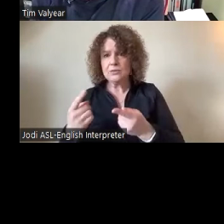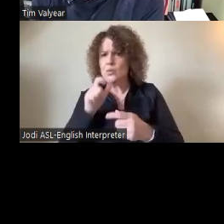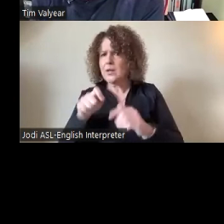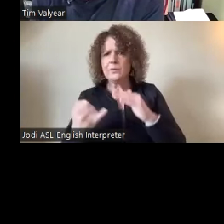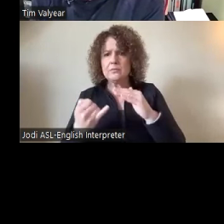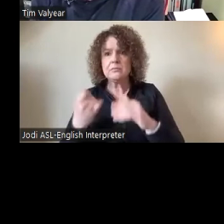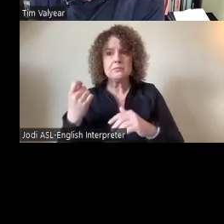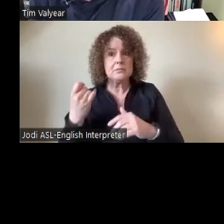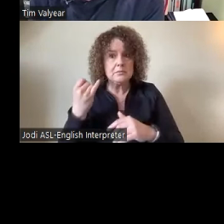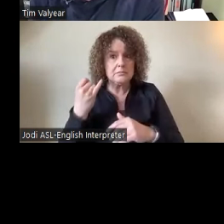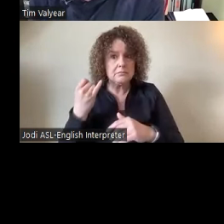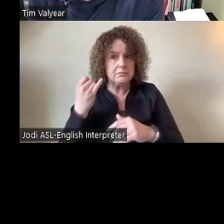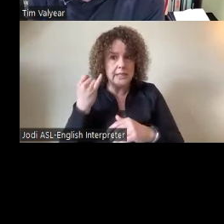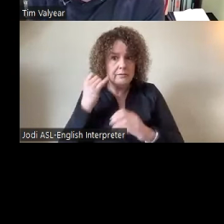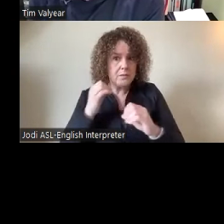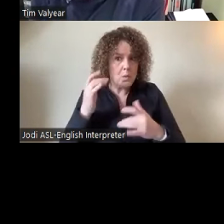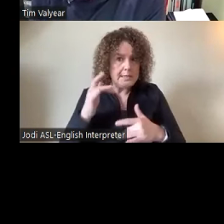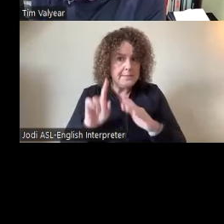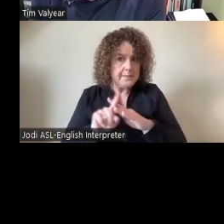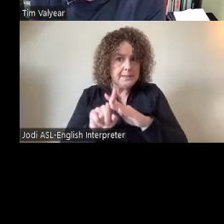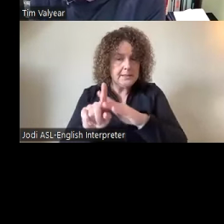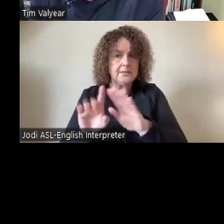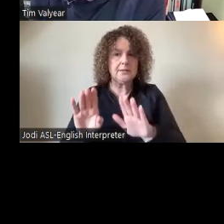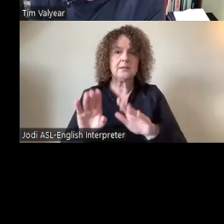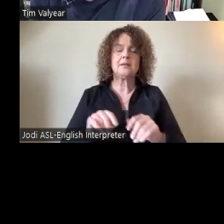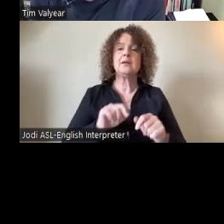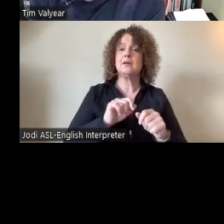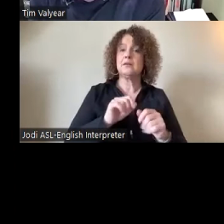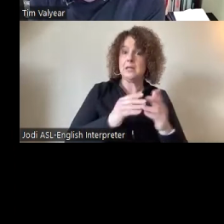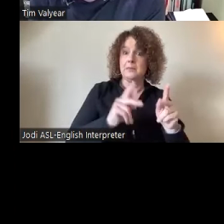workers, if you have had a resolved test positive in the